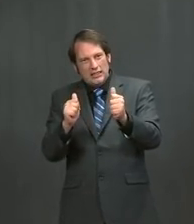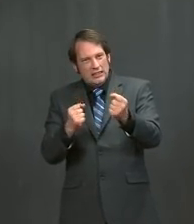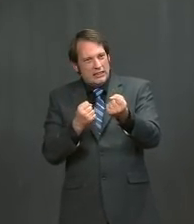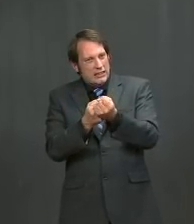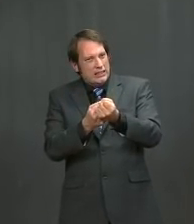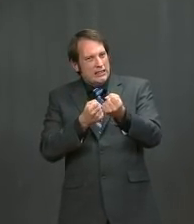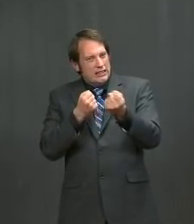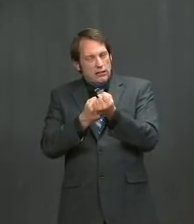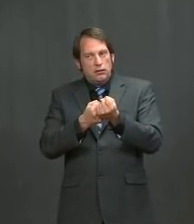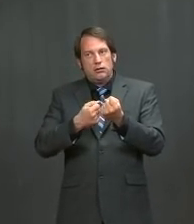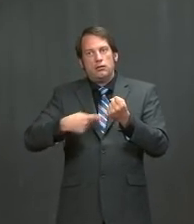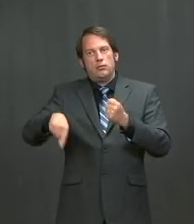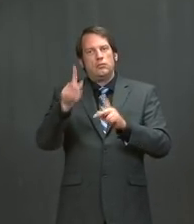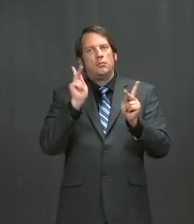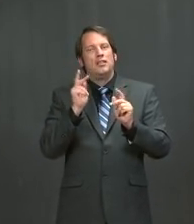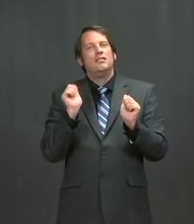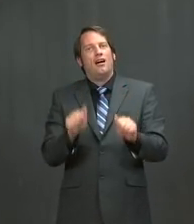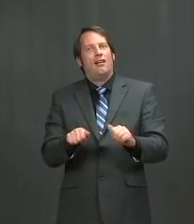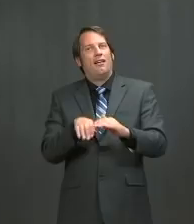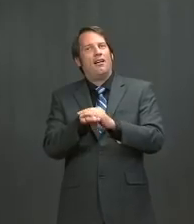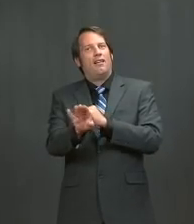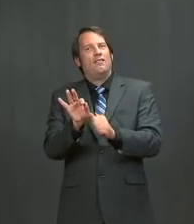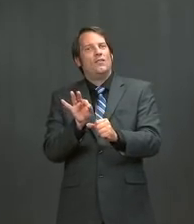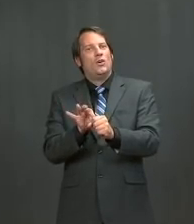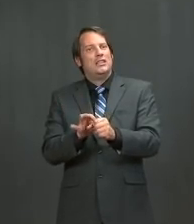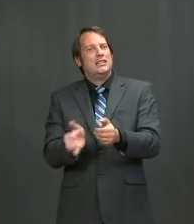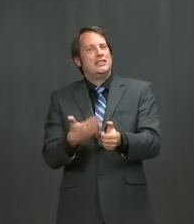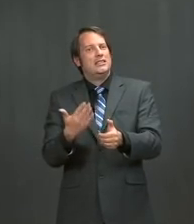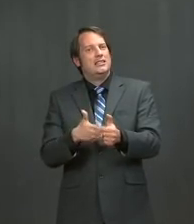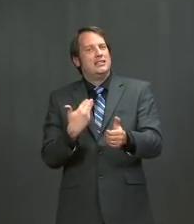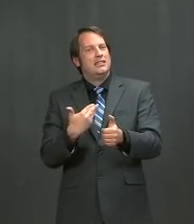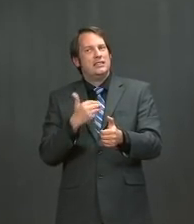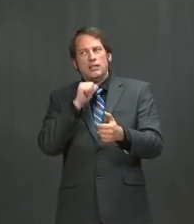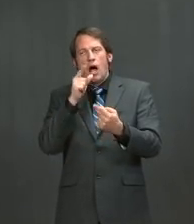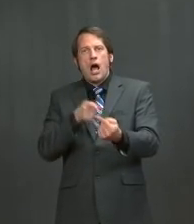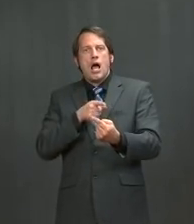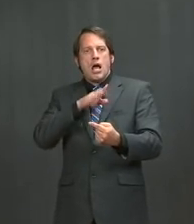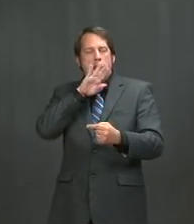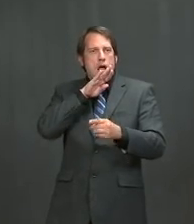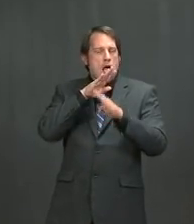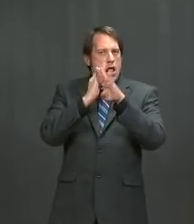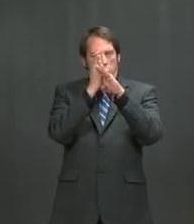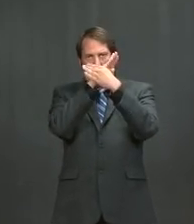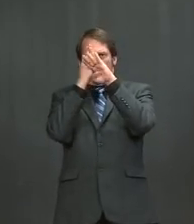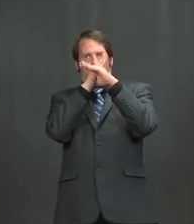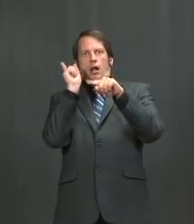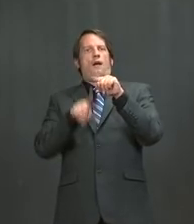and not harder, to vote. That's where he will be spending his time and effort, as will we in the White House. The Press: And then, lastly, on Iran.